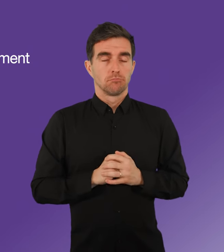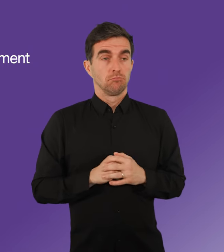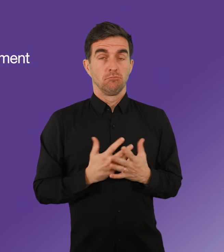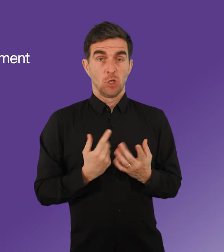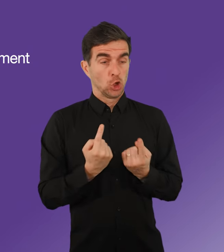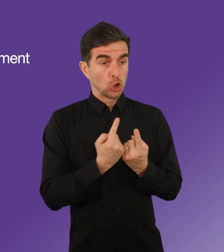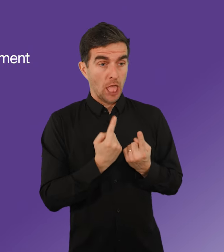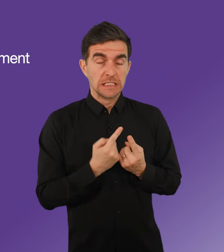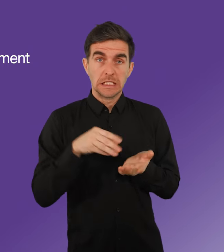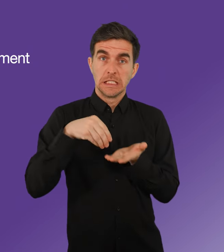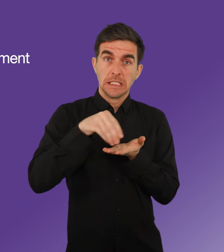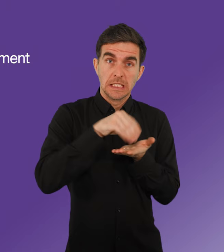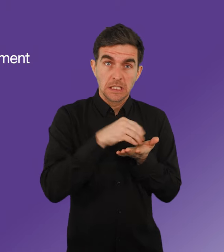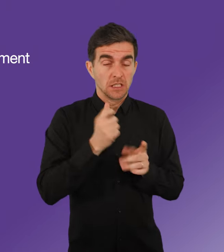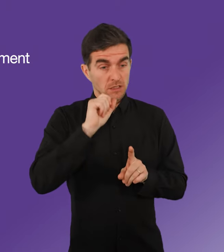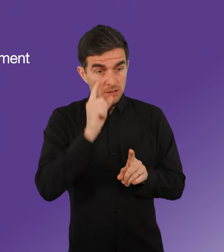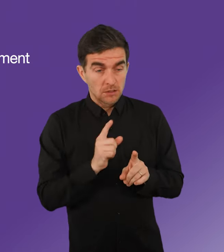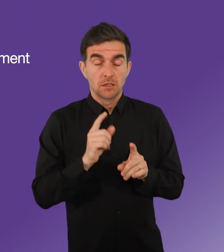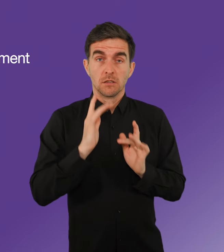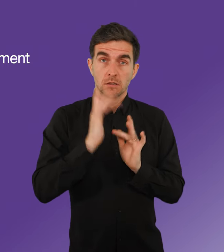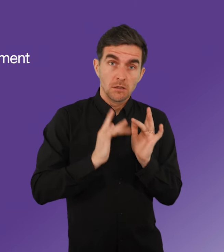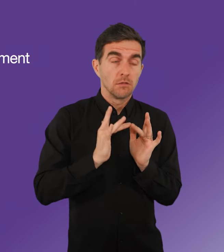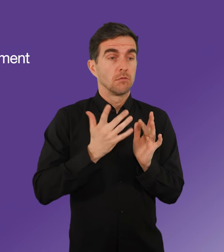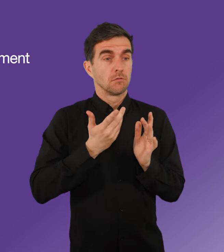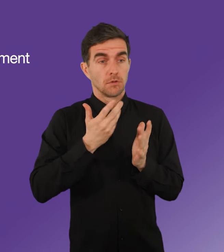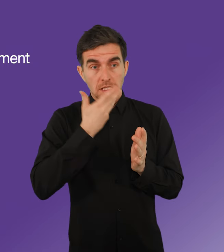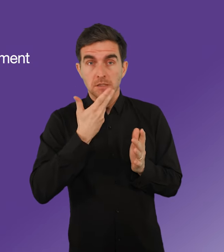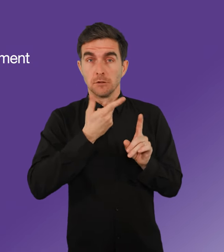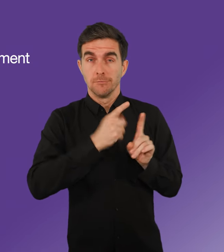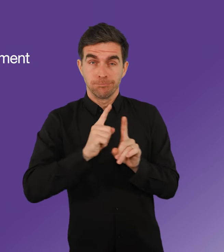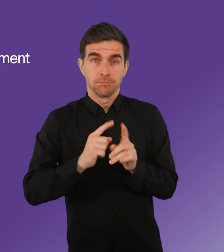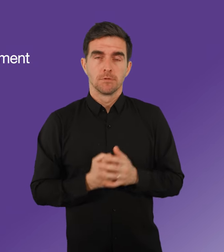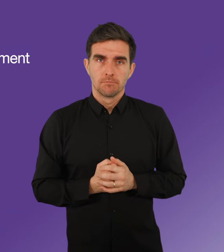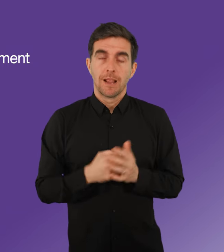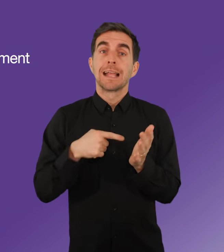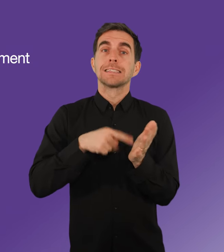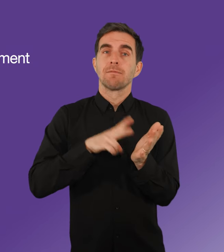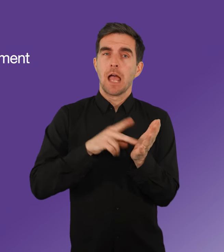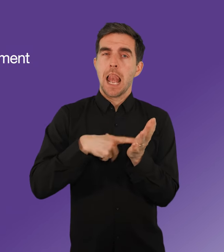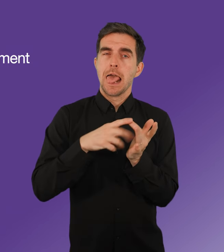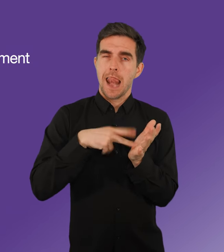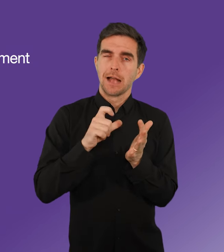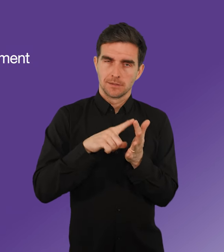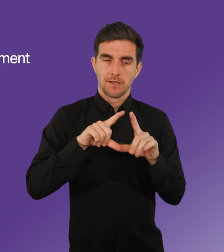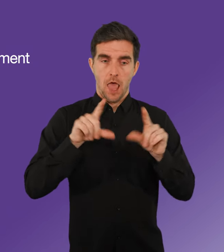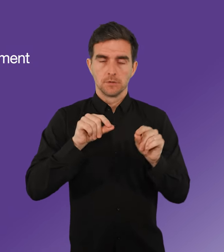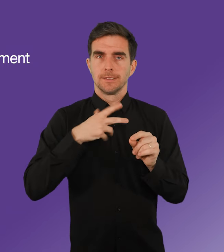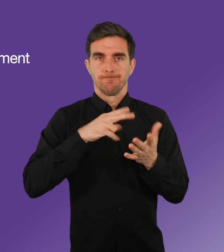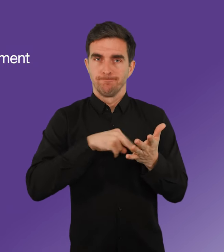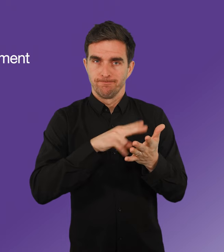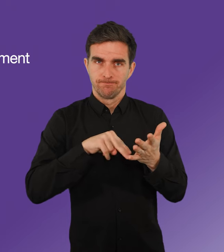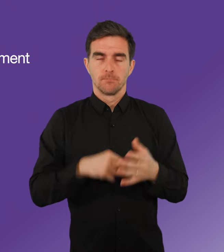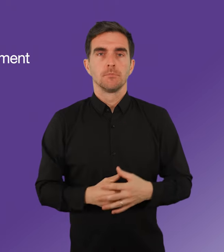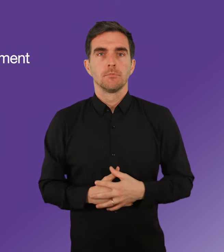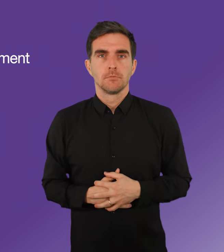• utility companies • TV Licensing.